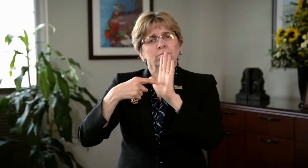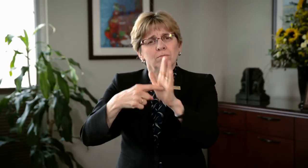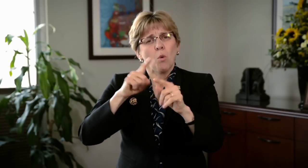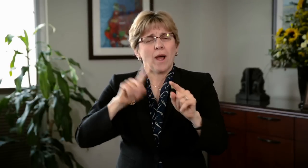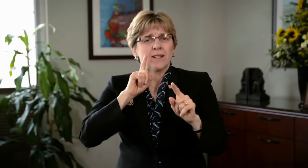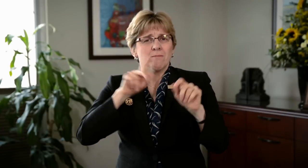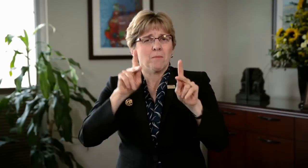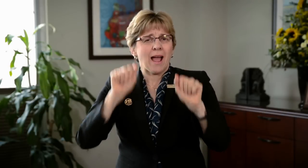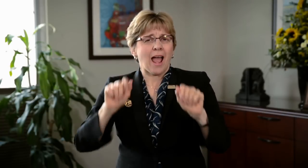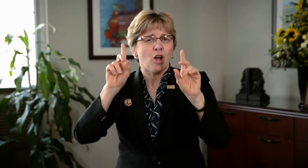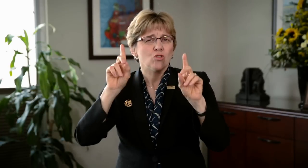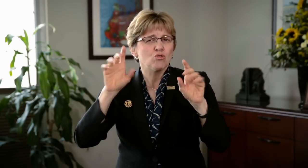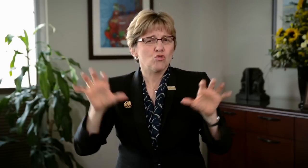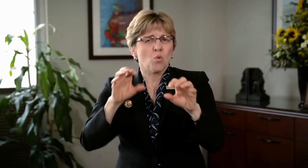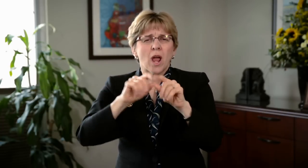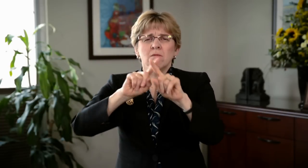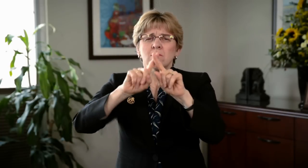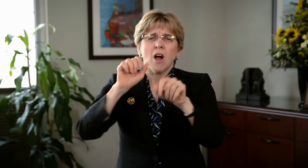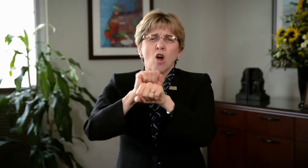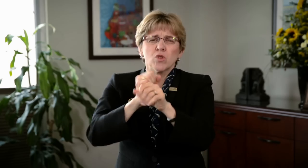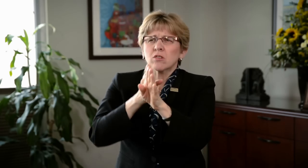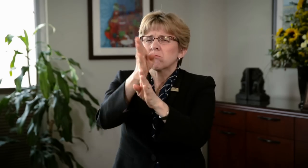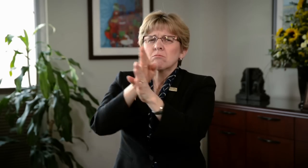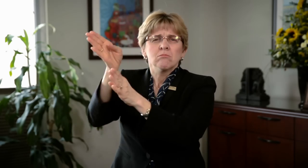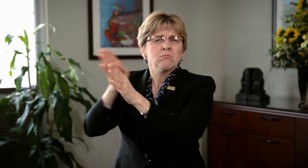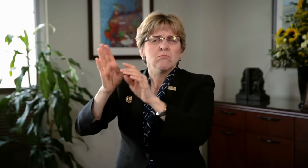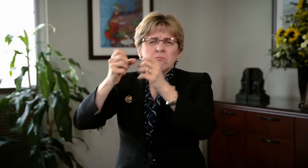what deaf people can do in different careers